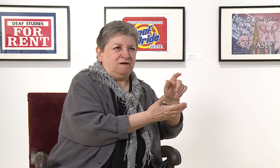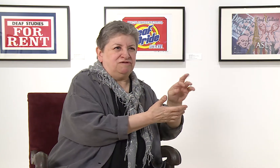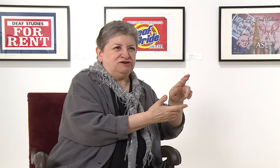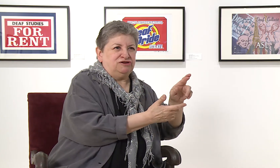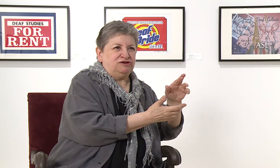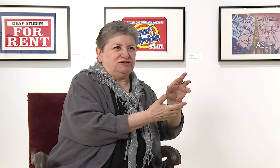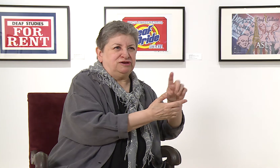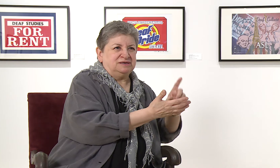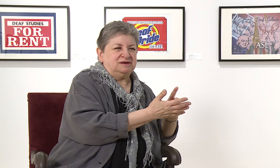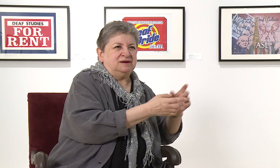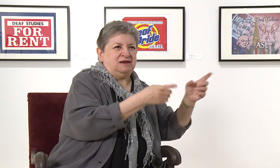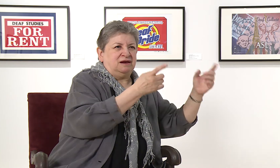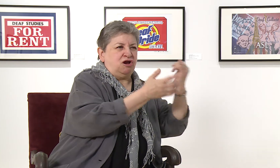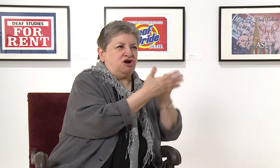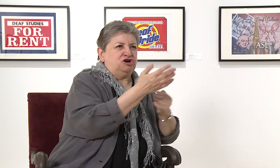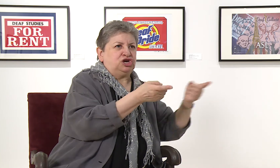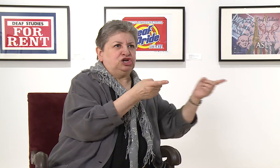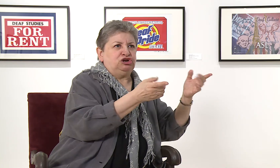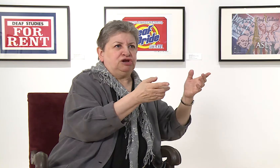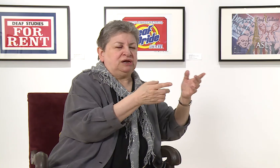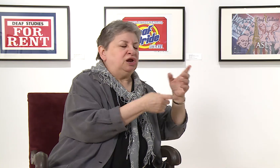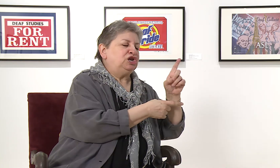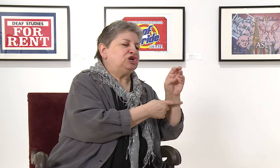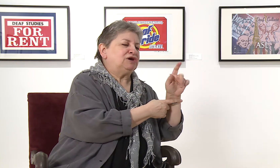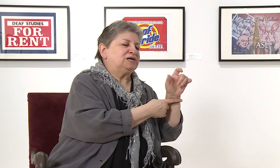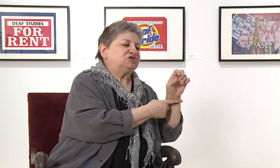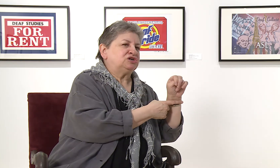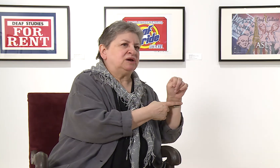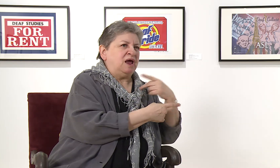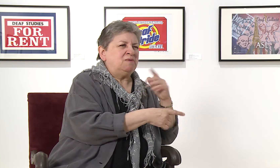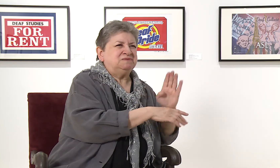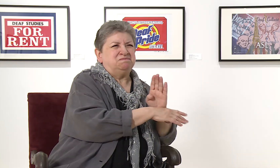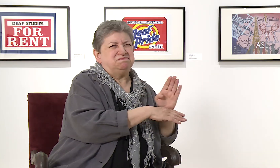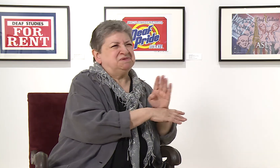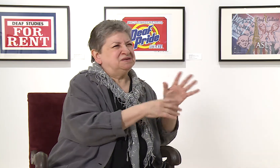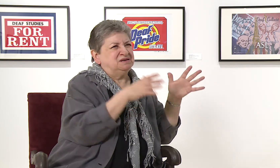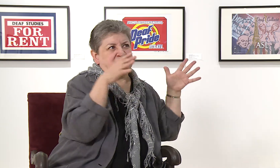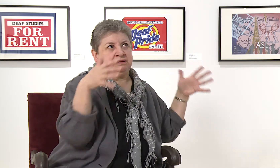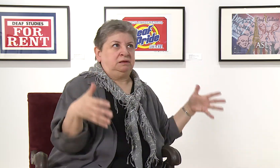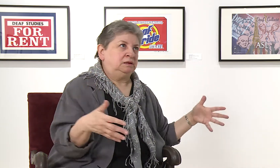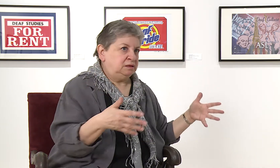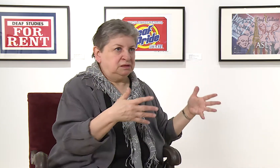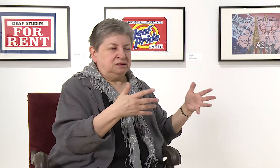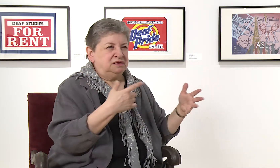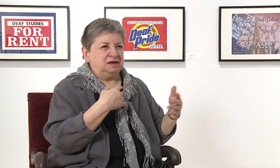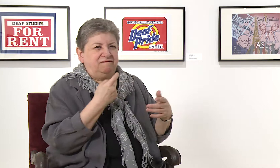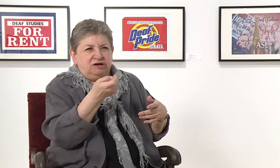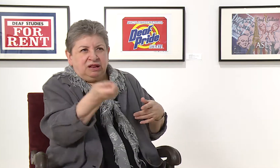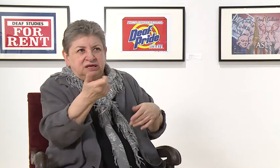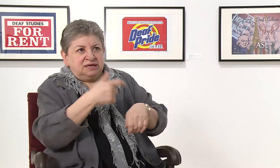but working on book cover designs and serving as an art director kept me plenty busy.